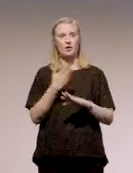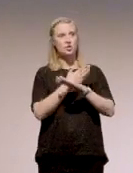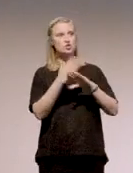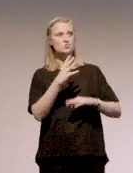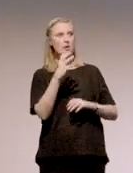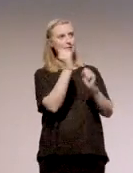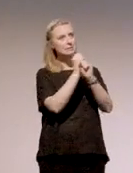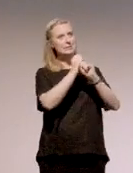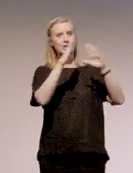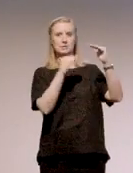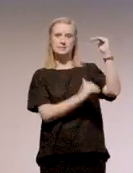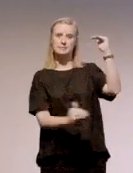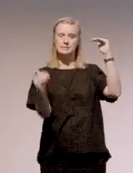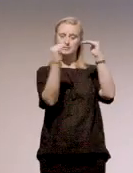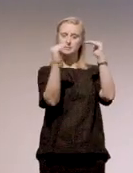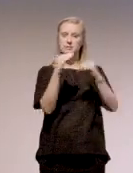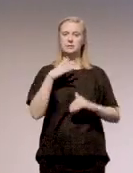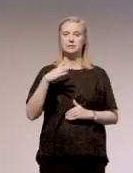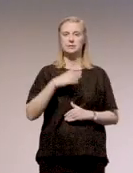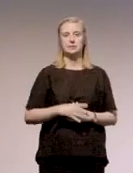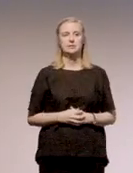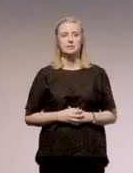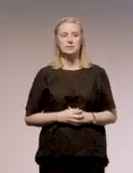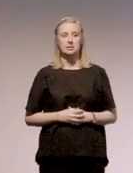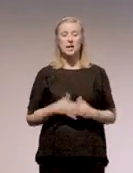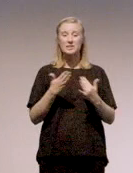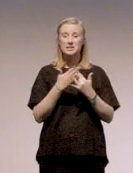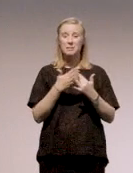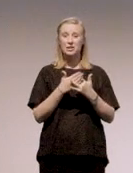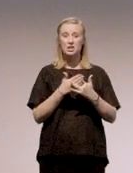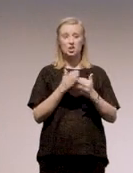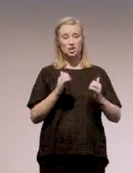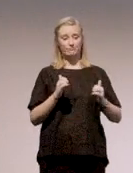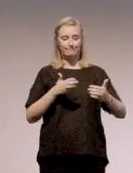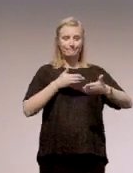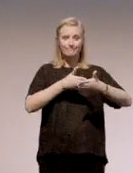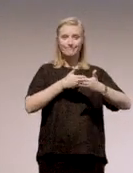That the accessibility challenges that governments were having were just around the way that we write